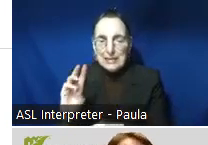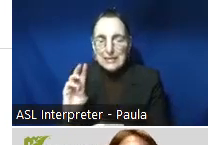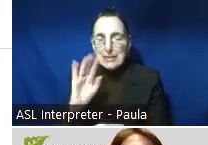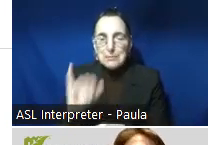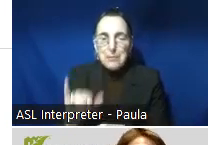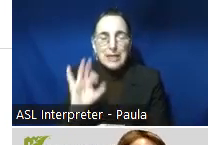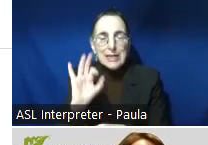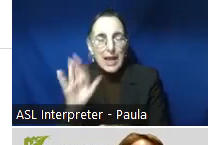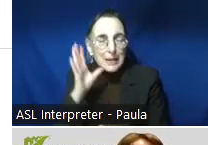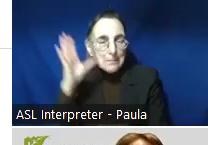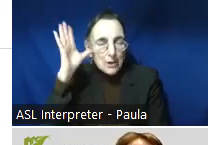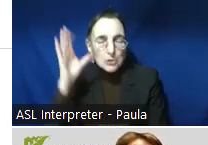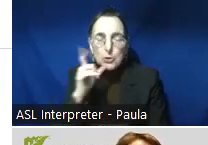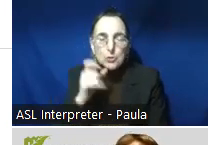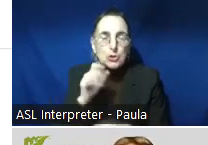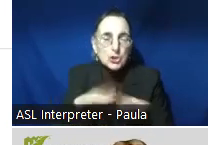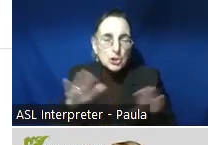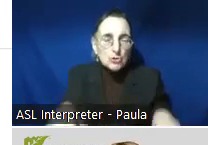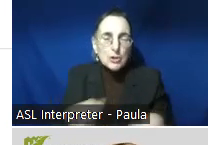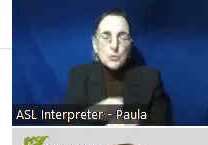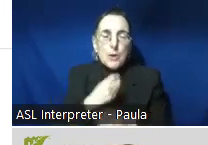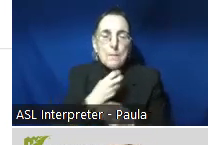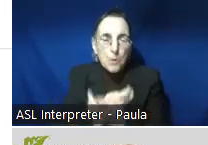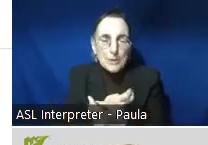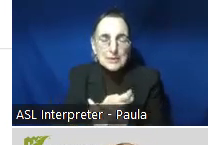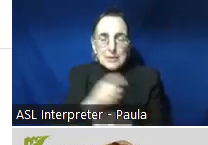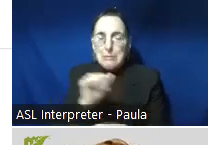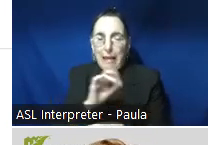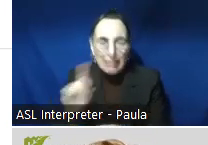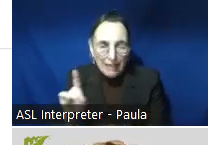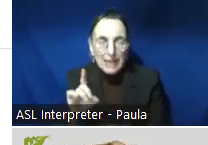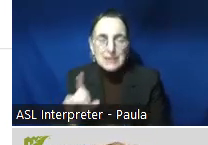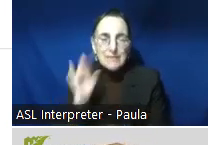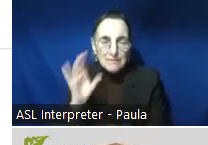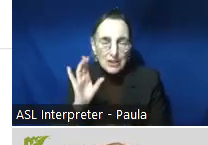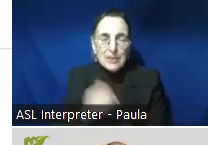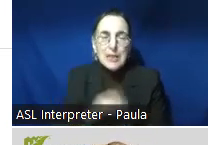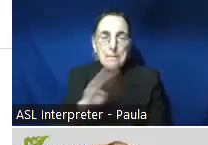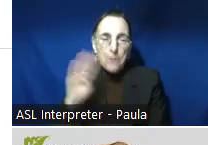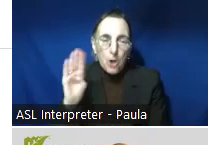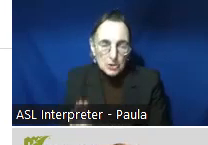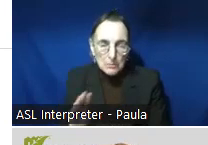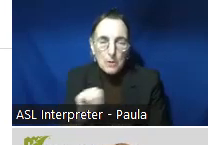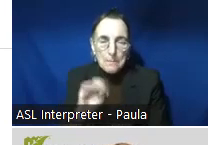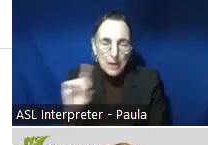children poisoned by lead severely in Baltimore and opened a pathway to